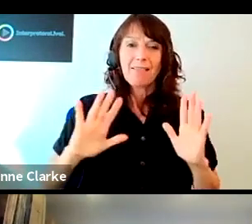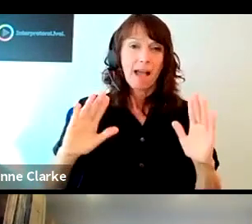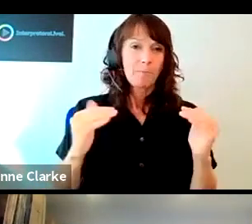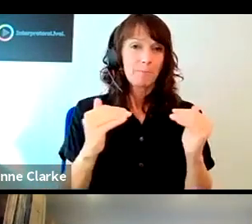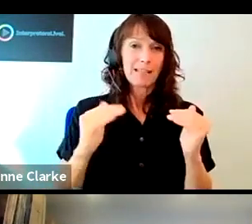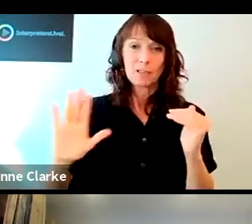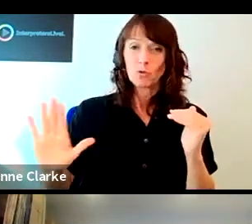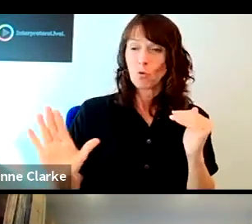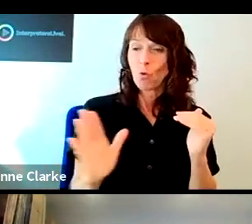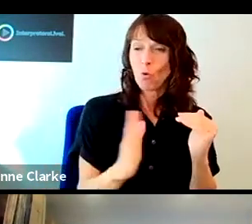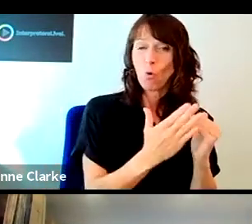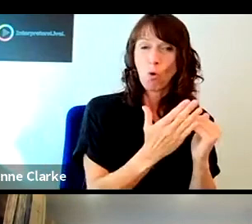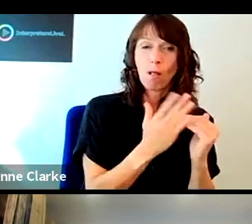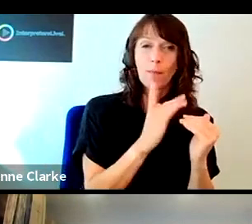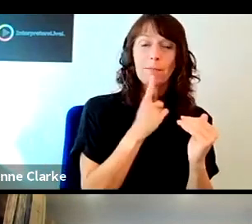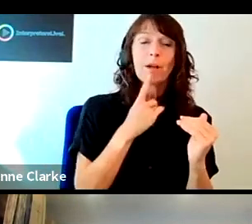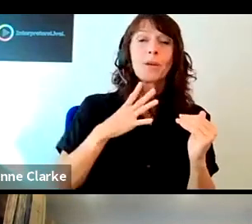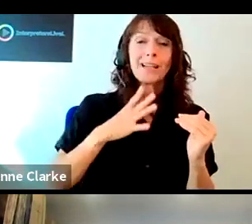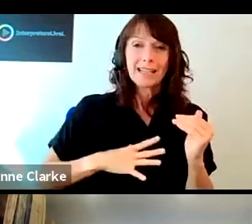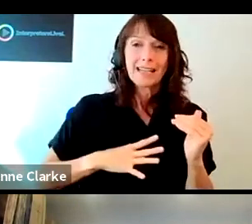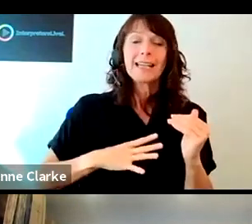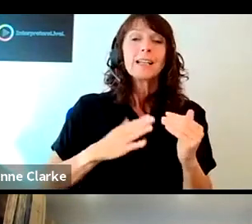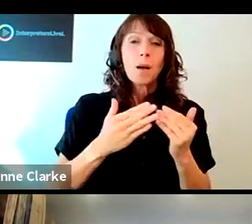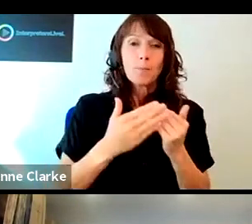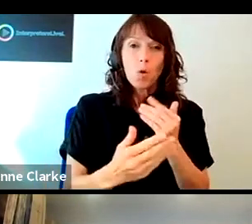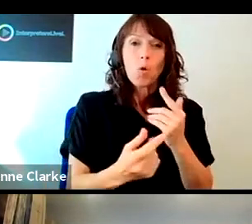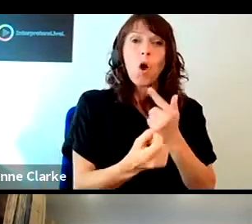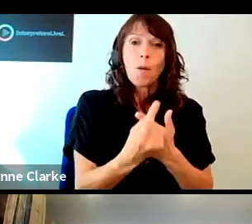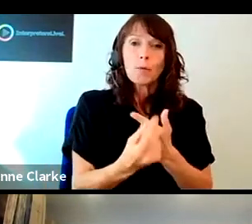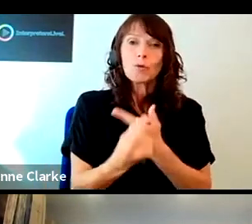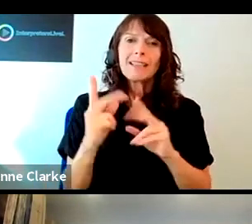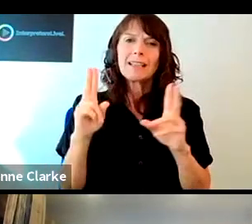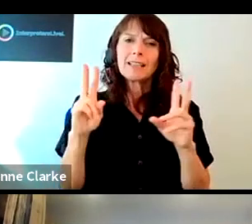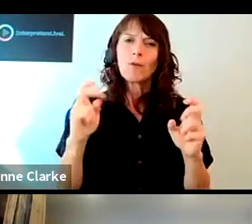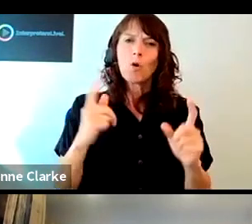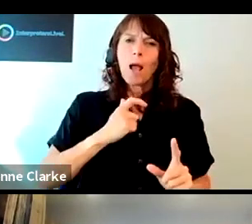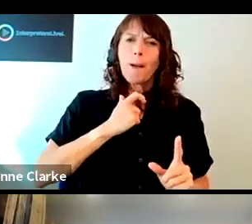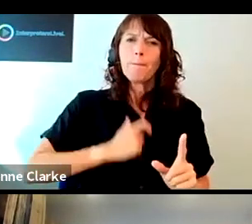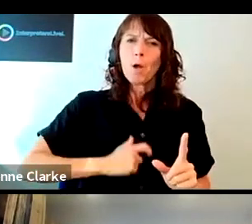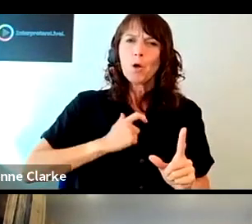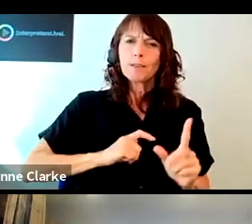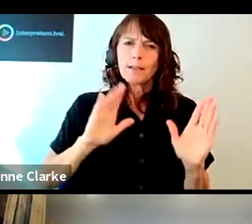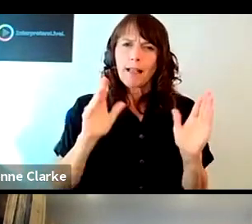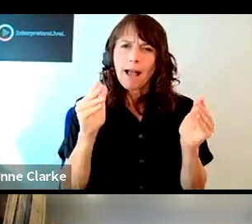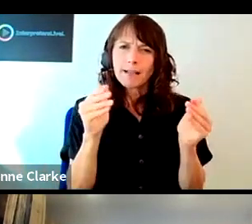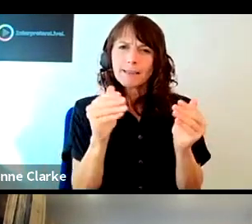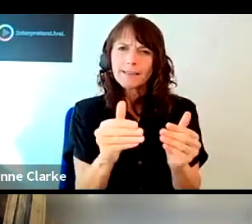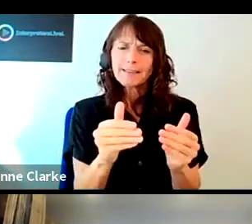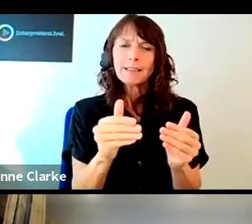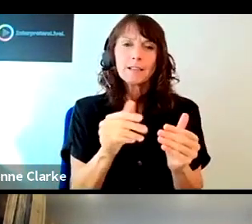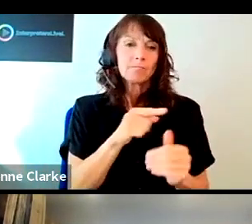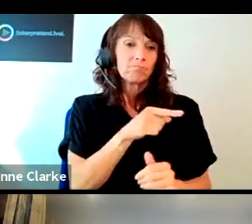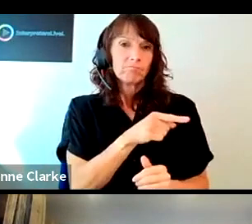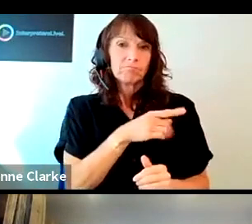We need to be able to encourage more opportunities for personalization. Low vision users needs are very different from the needs from people who are dyslexic.